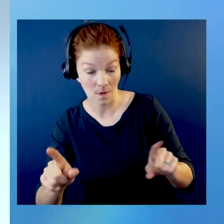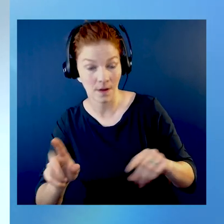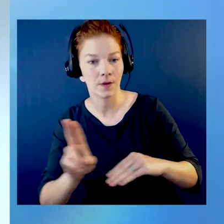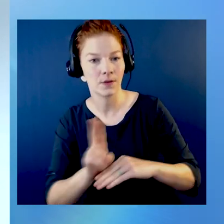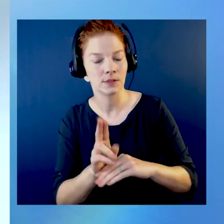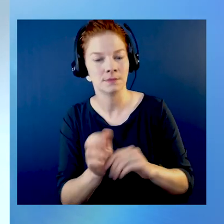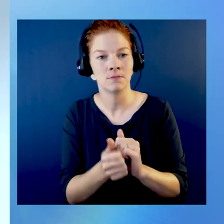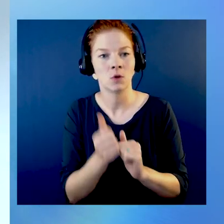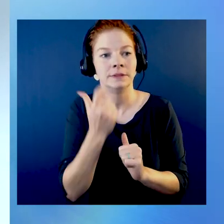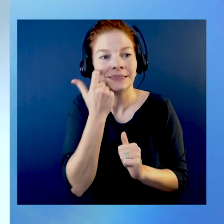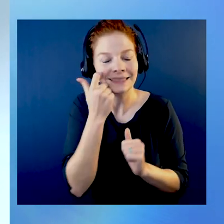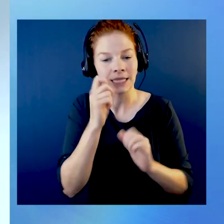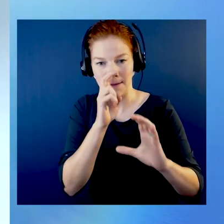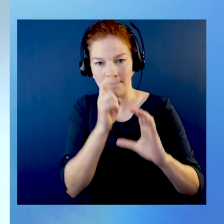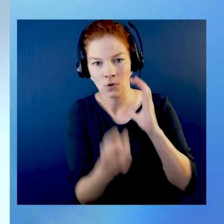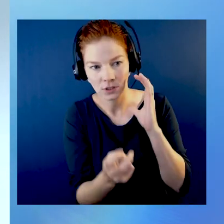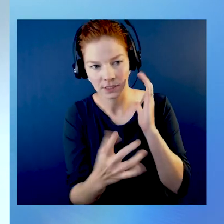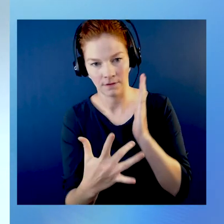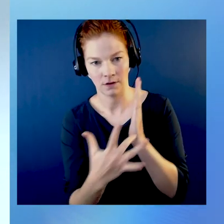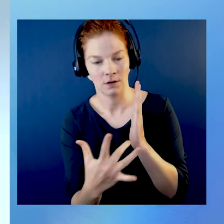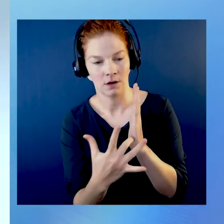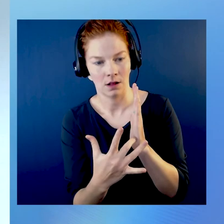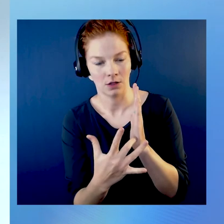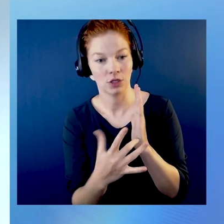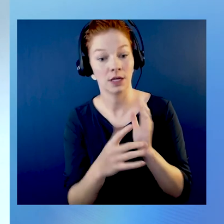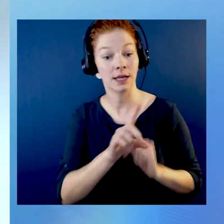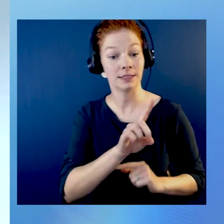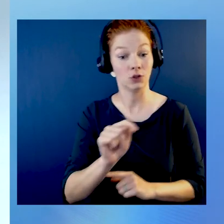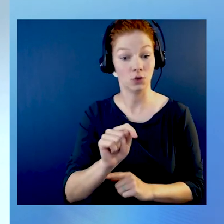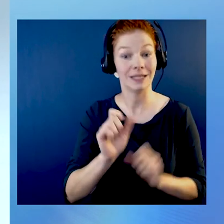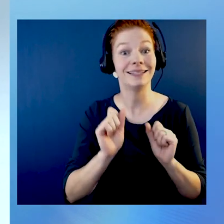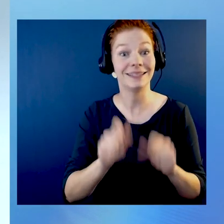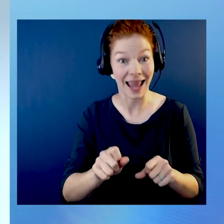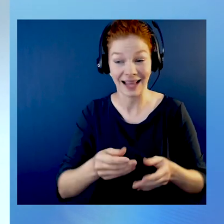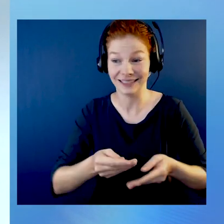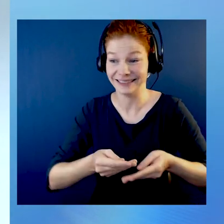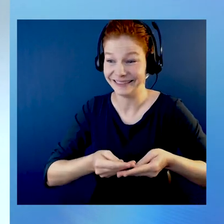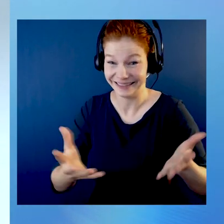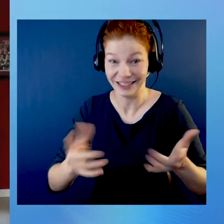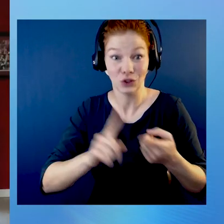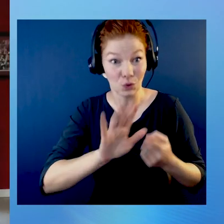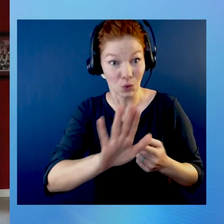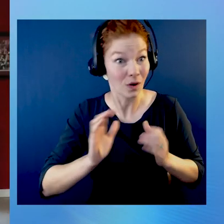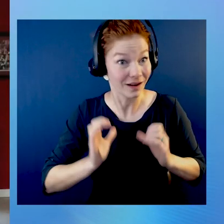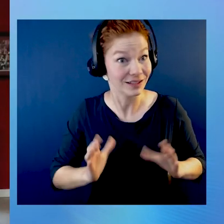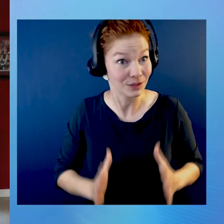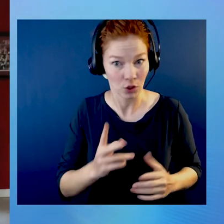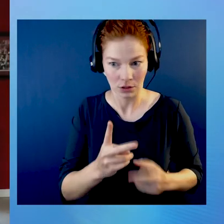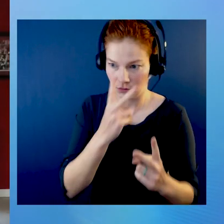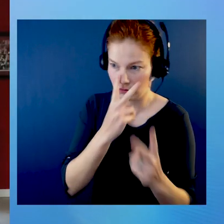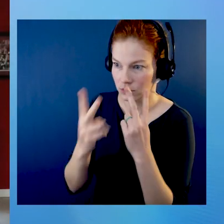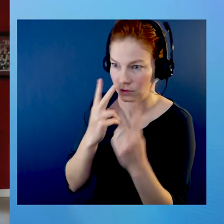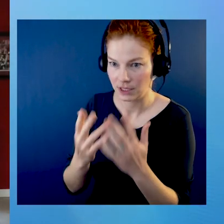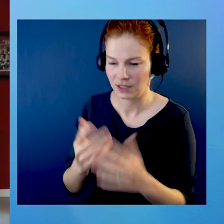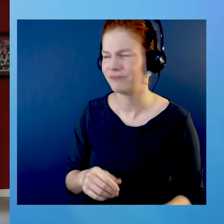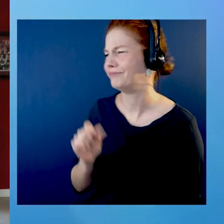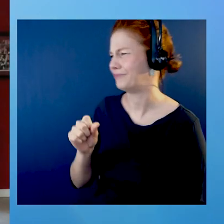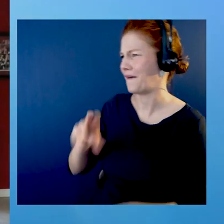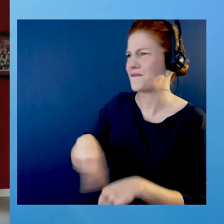the latest immersive technologies to bring Digital Twins literally into the hands of your customers. Yeah, absolutely. You can